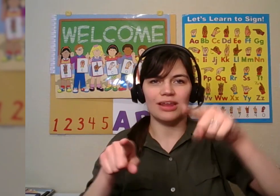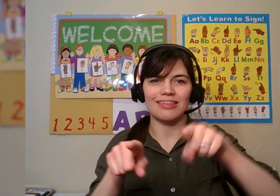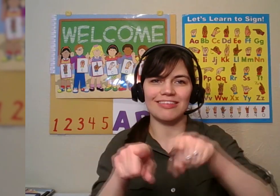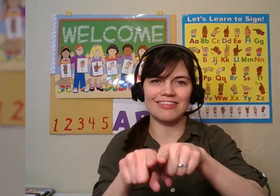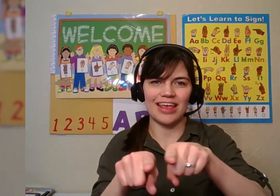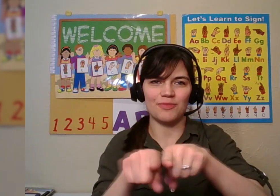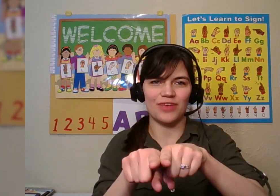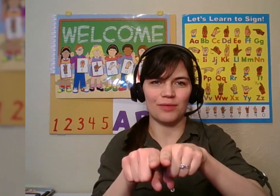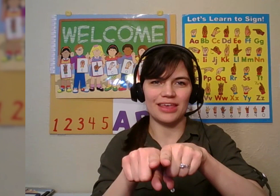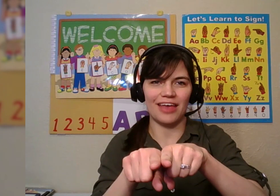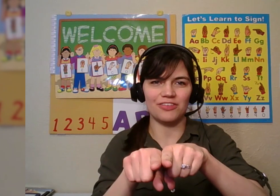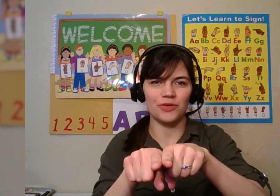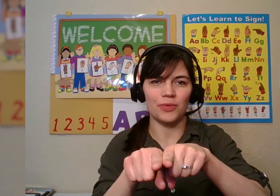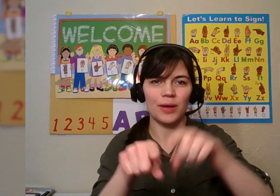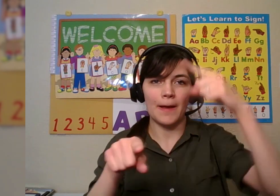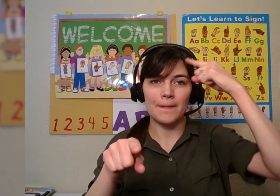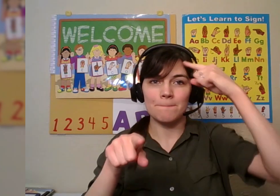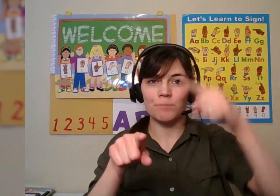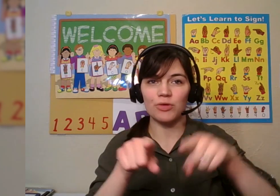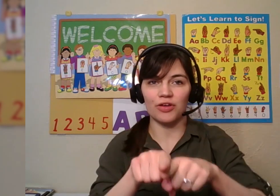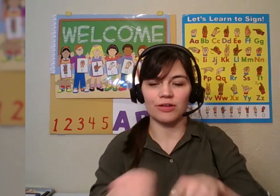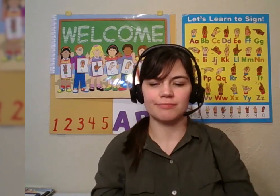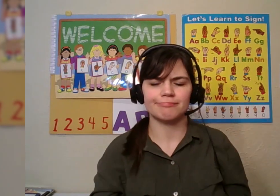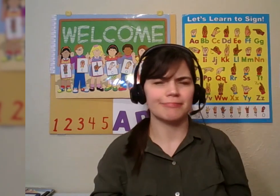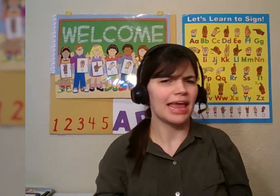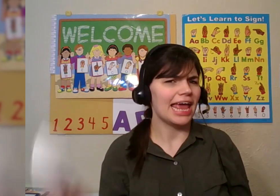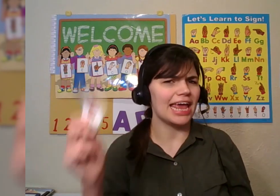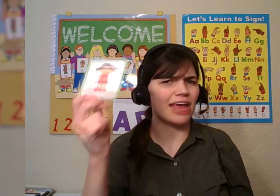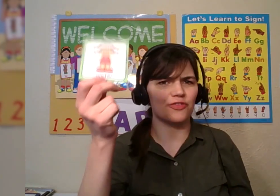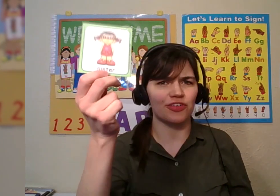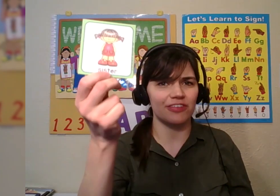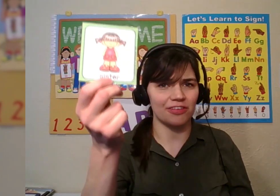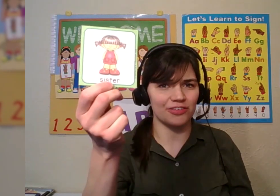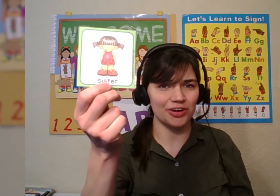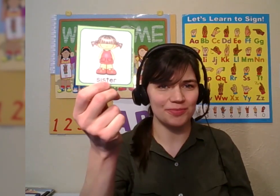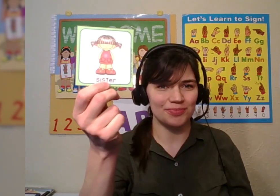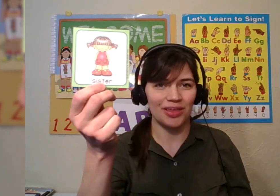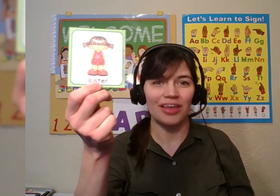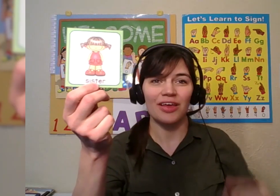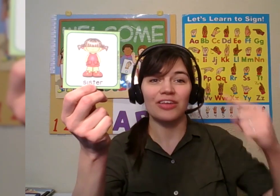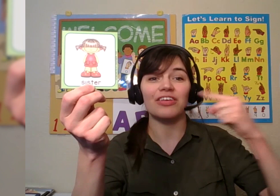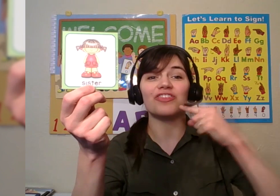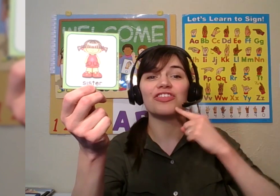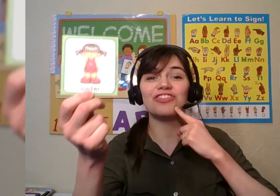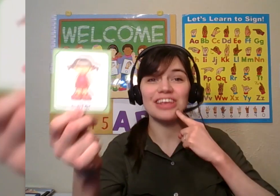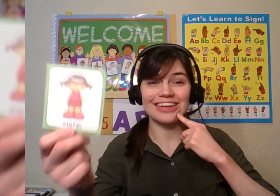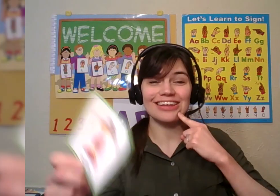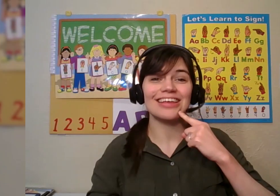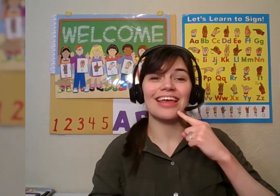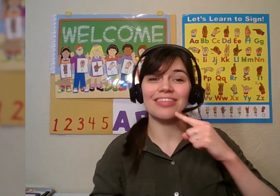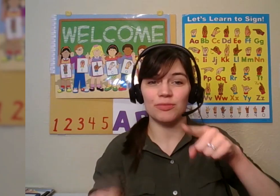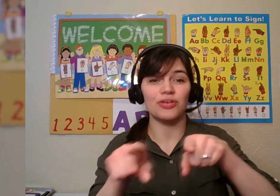in the same family as you. Brother. And for sister, touch your chin and then put